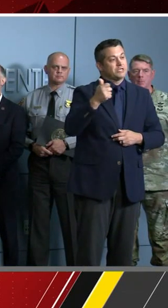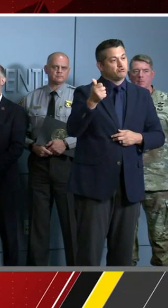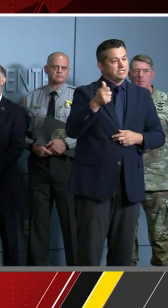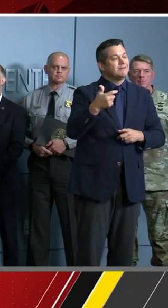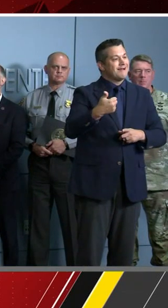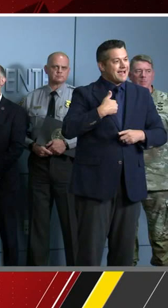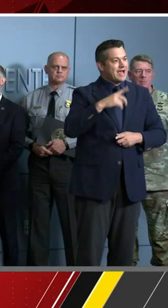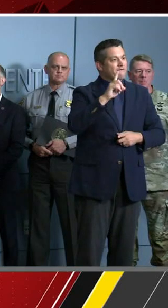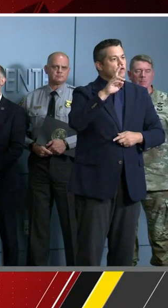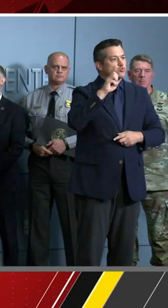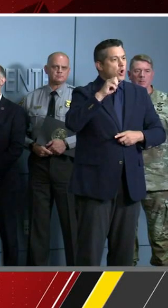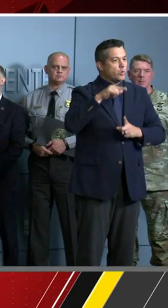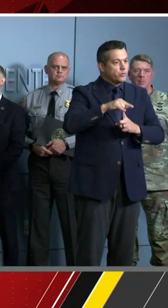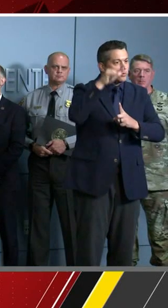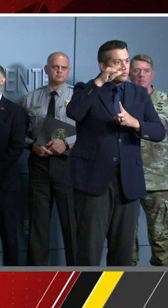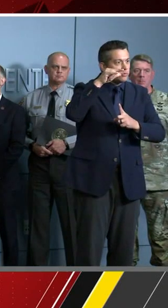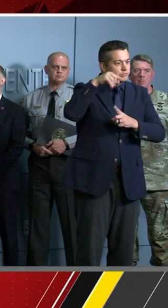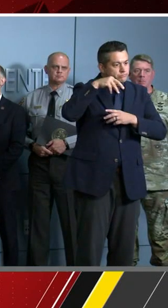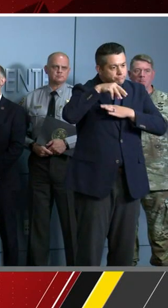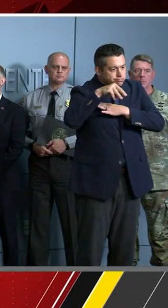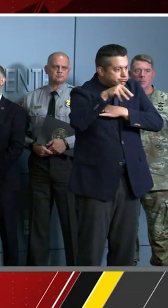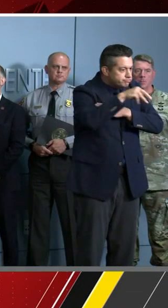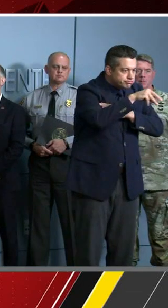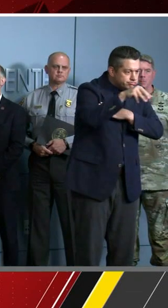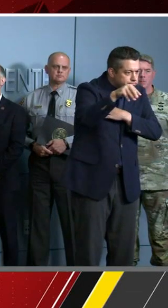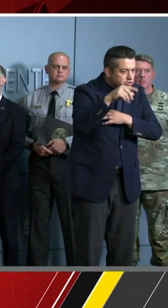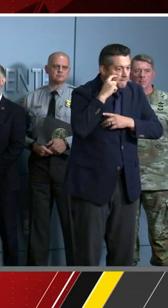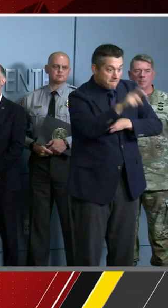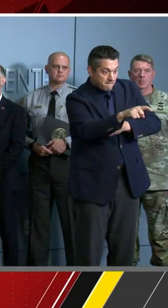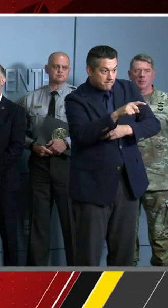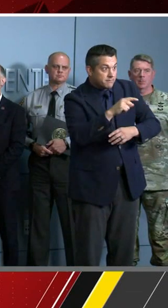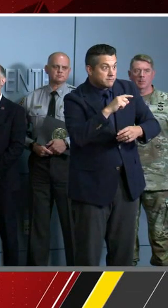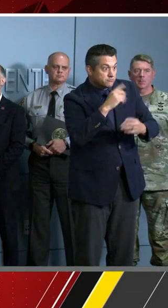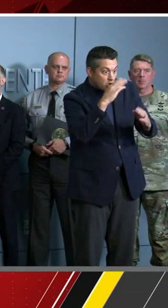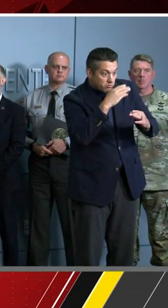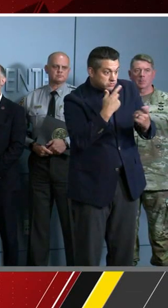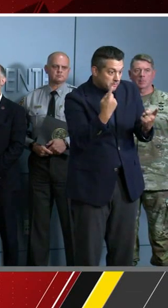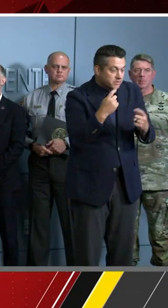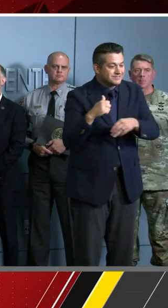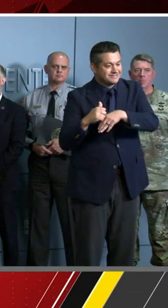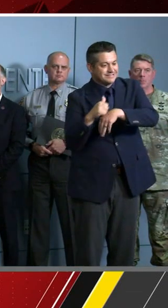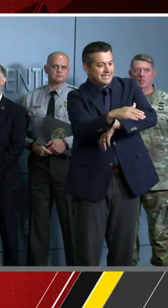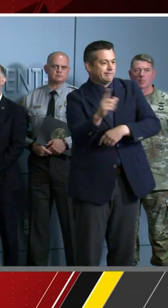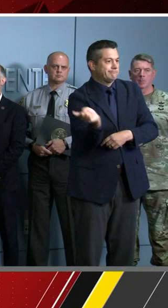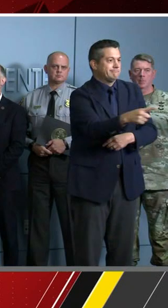workers stand ready to identify